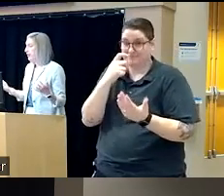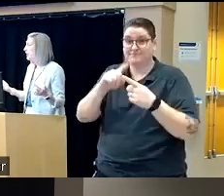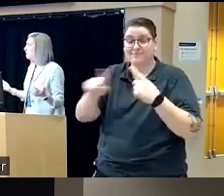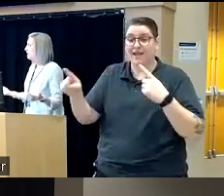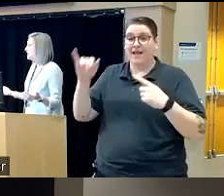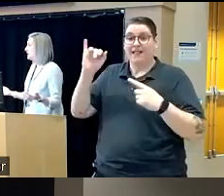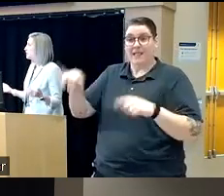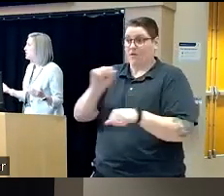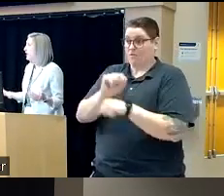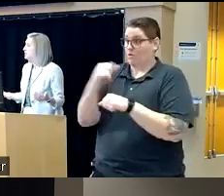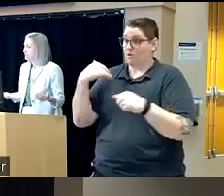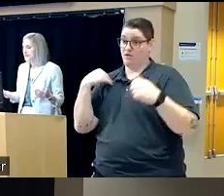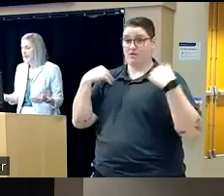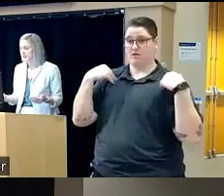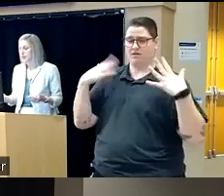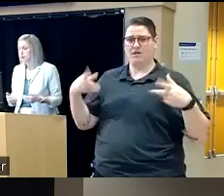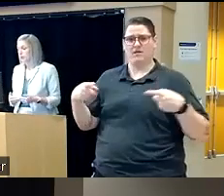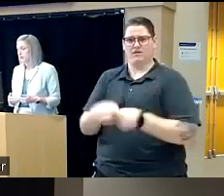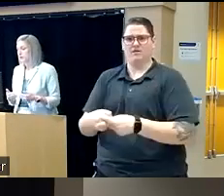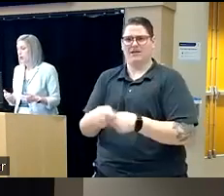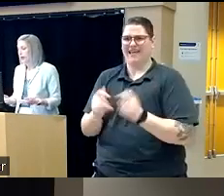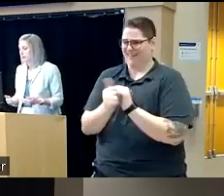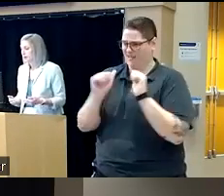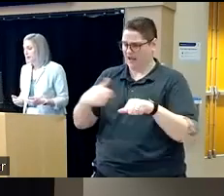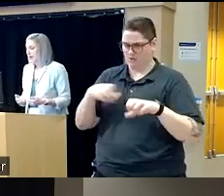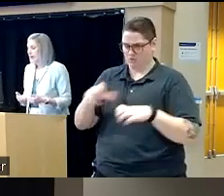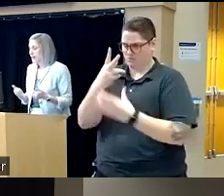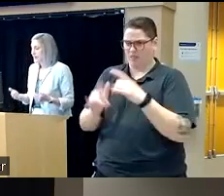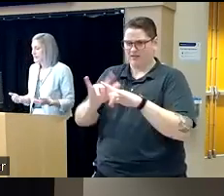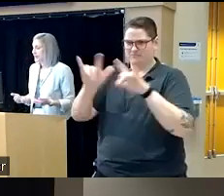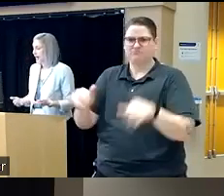they're very conflicting and they're challenging to execute both of them well however it is